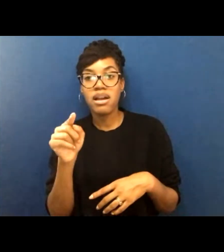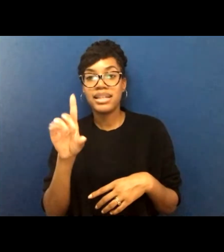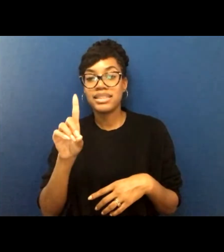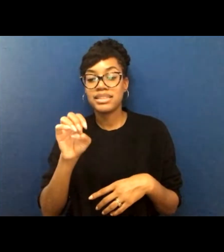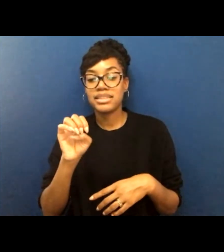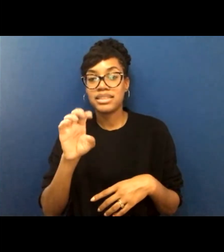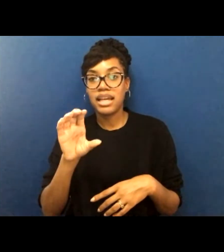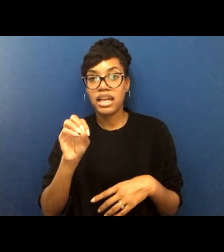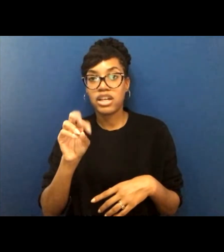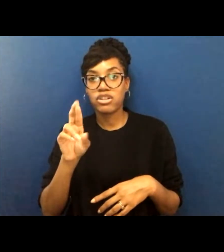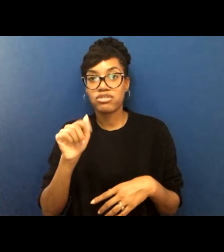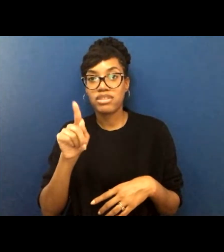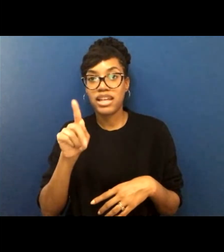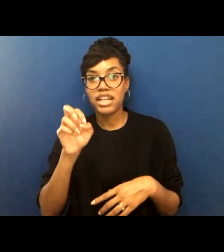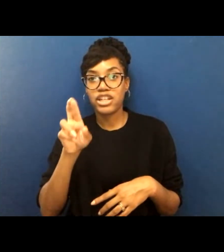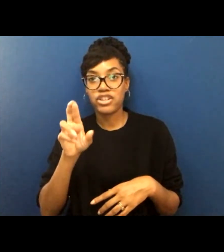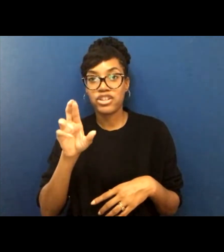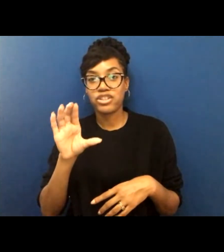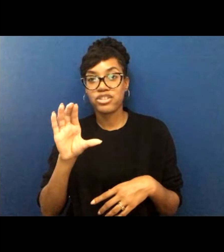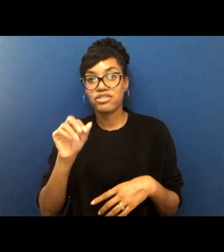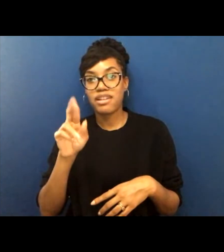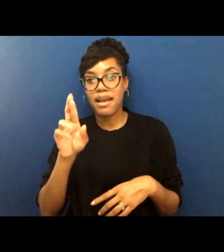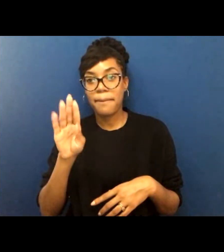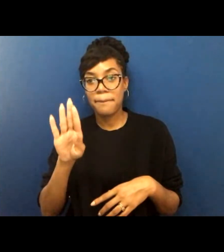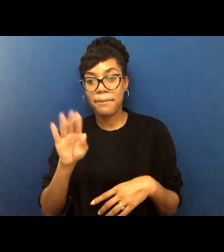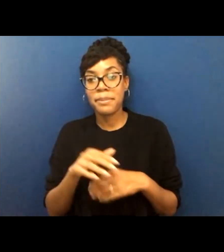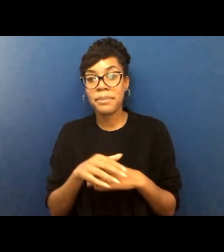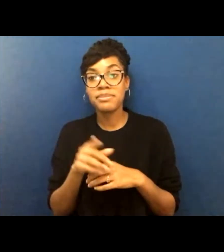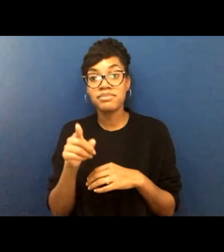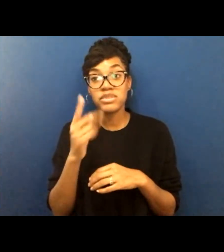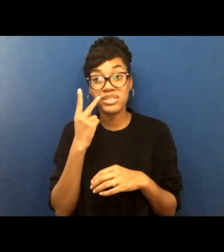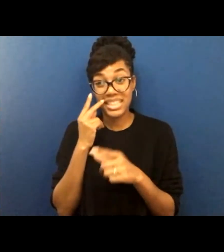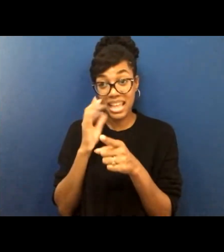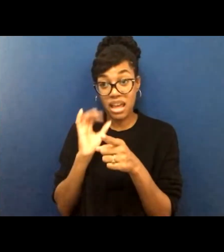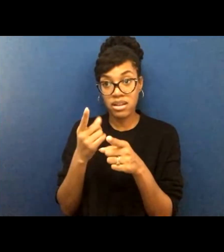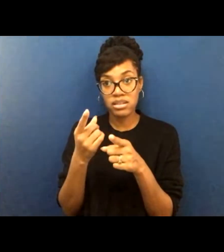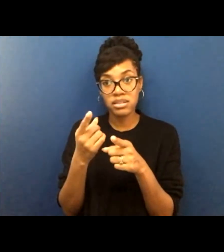And the decorator crab, you can really see, they decorate themselves.